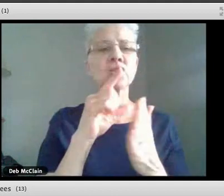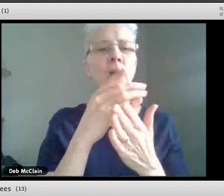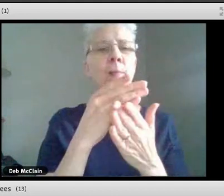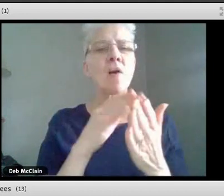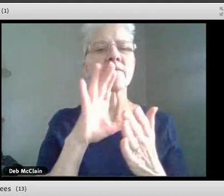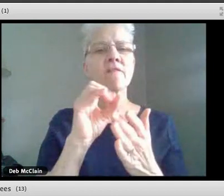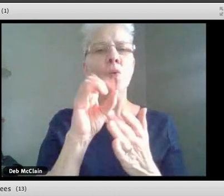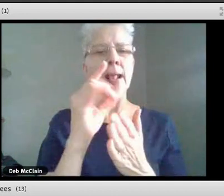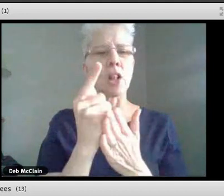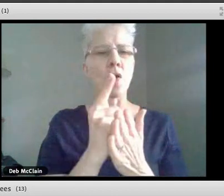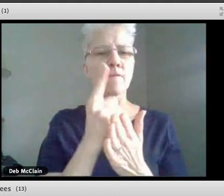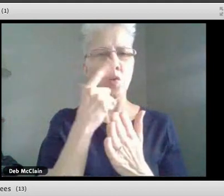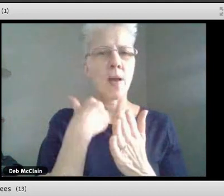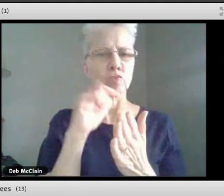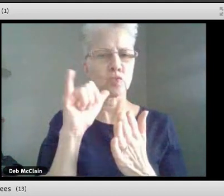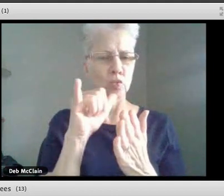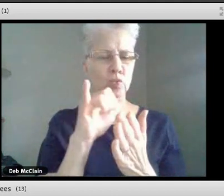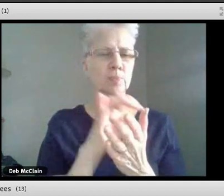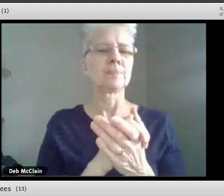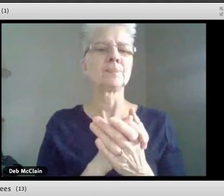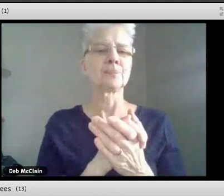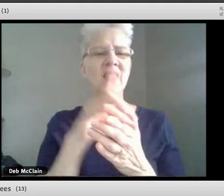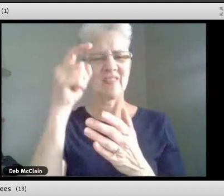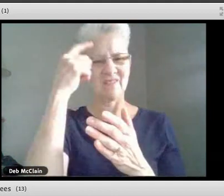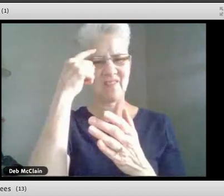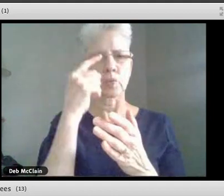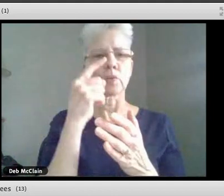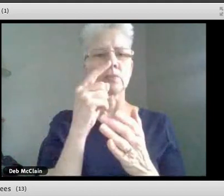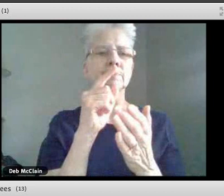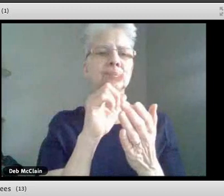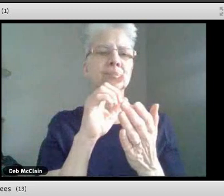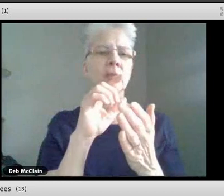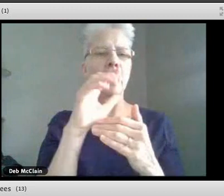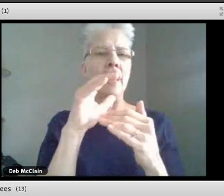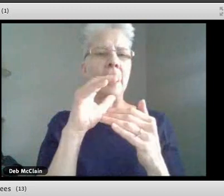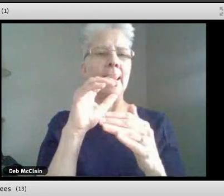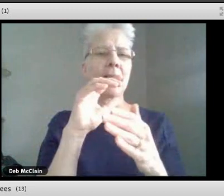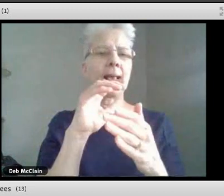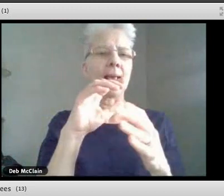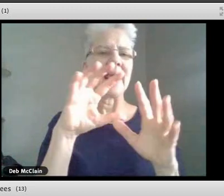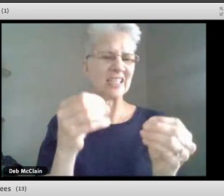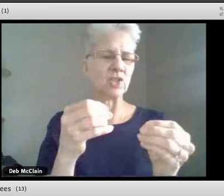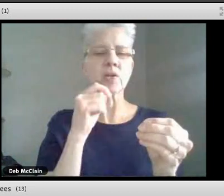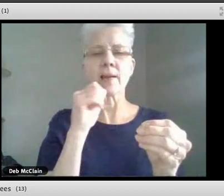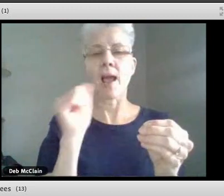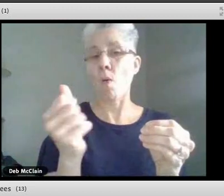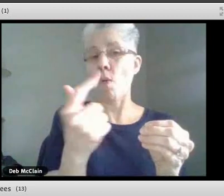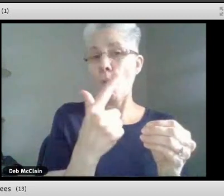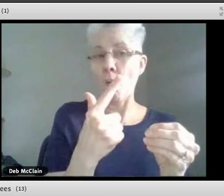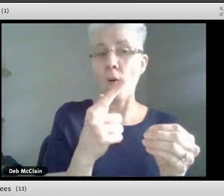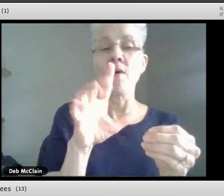for federal institutions. However, not every library is a federal institution, right?